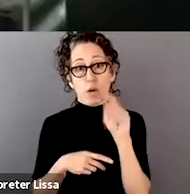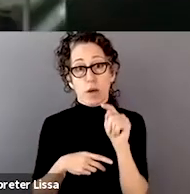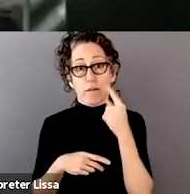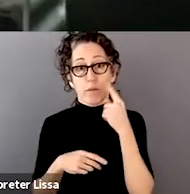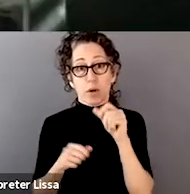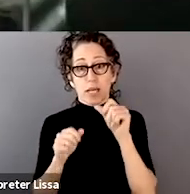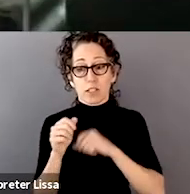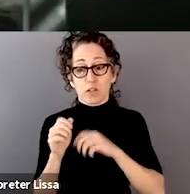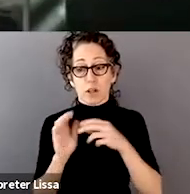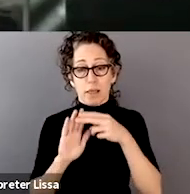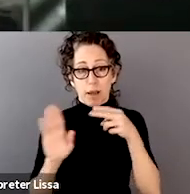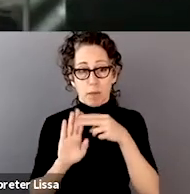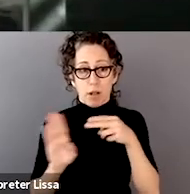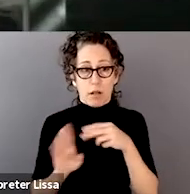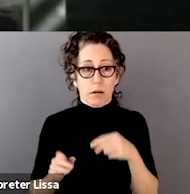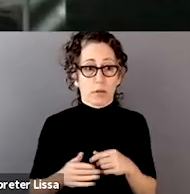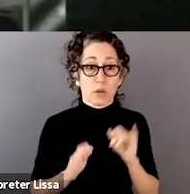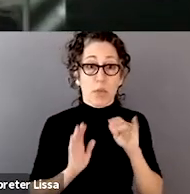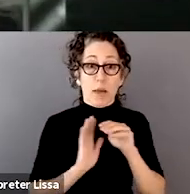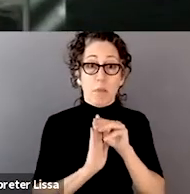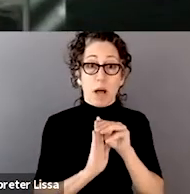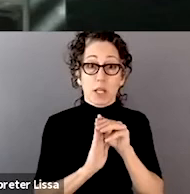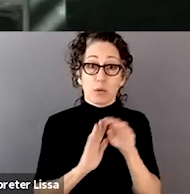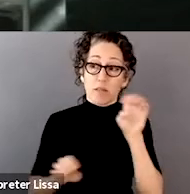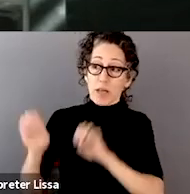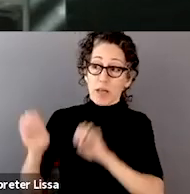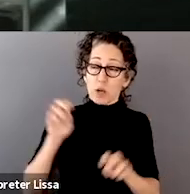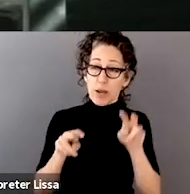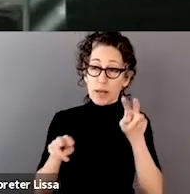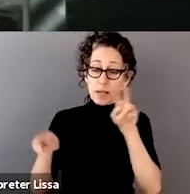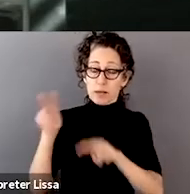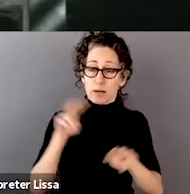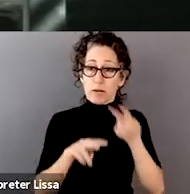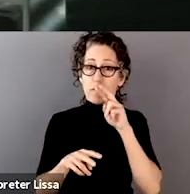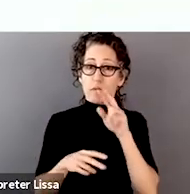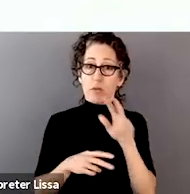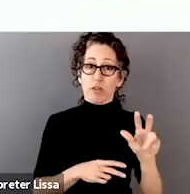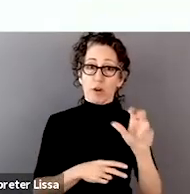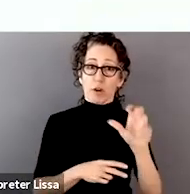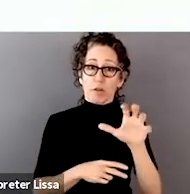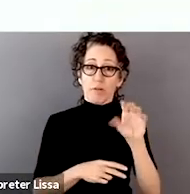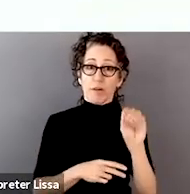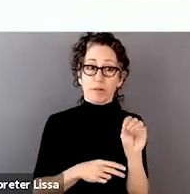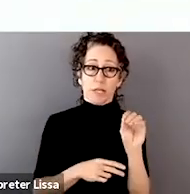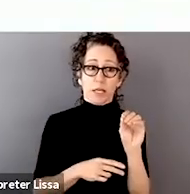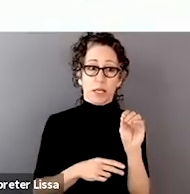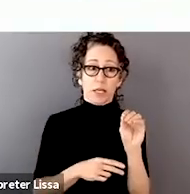The model was evaluated on almost 350k config files